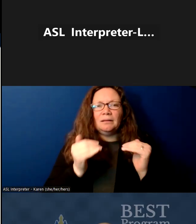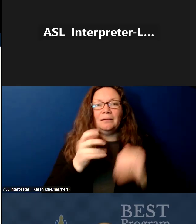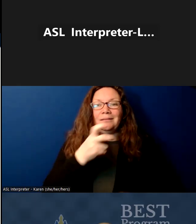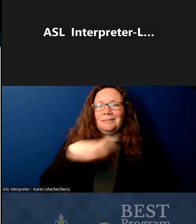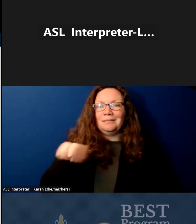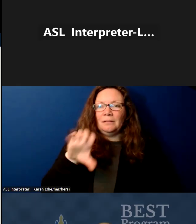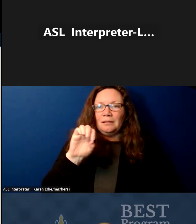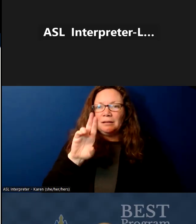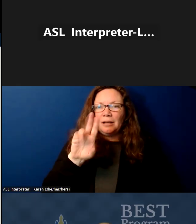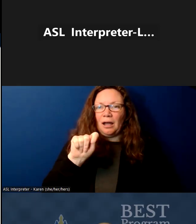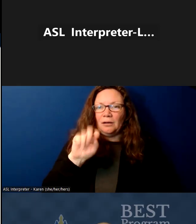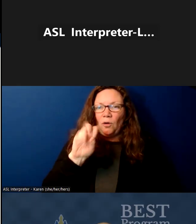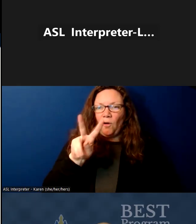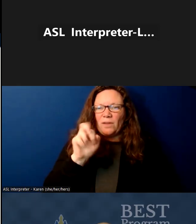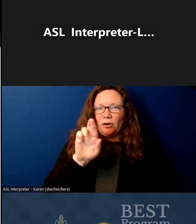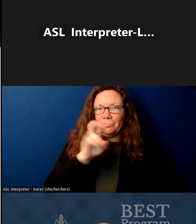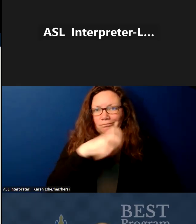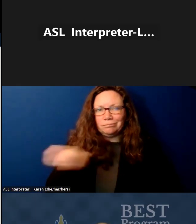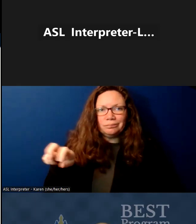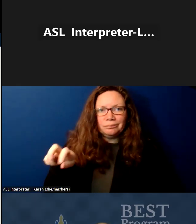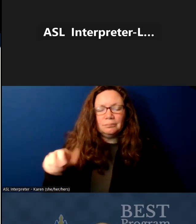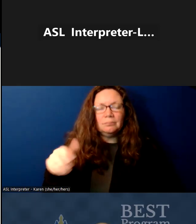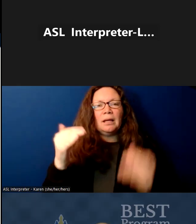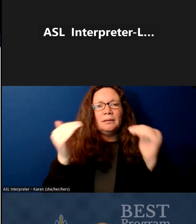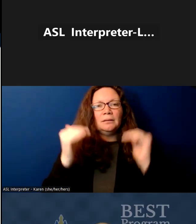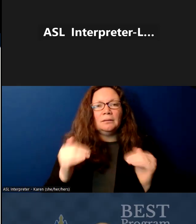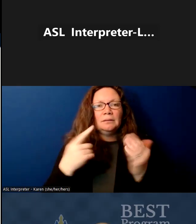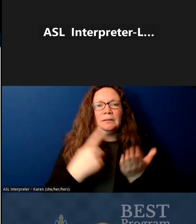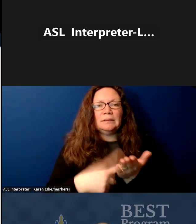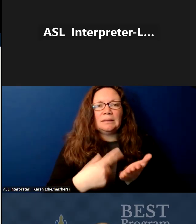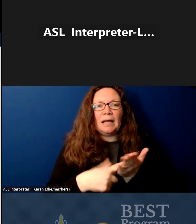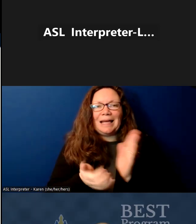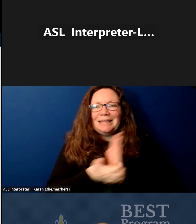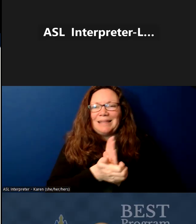Then we will discuss attachment. And finally we will conclude with Mosaic